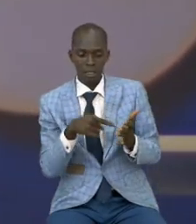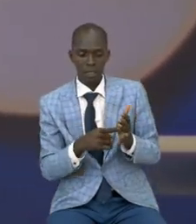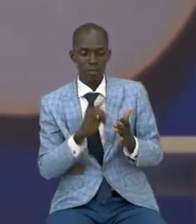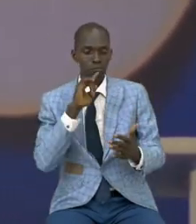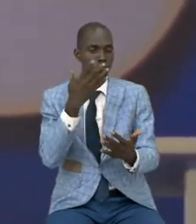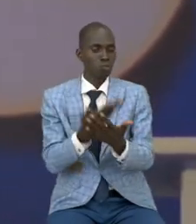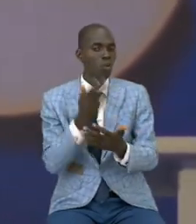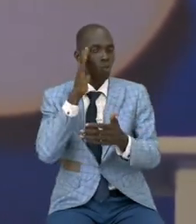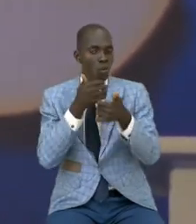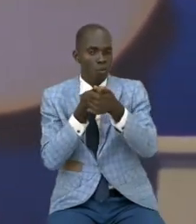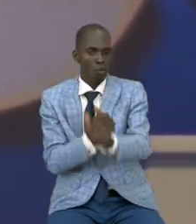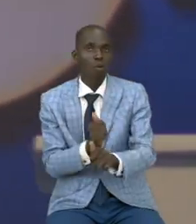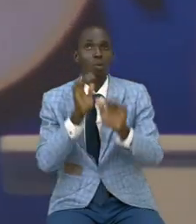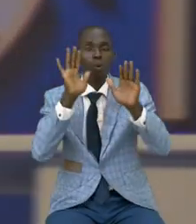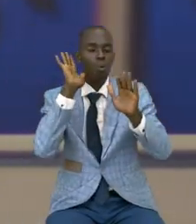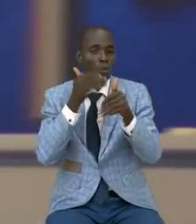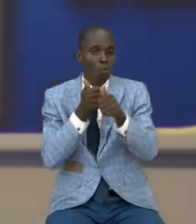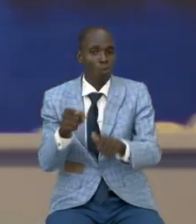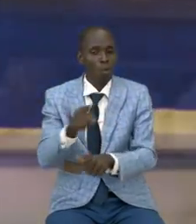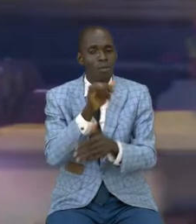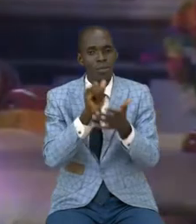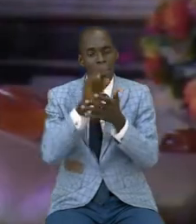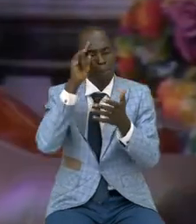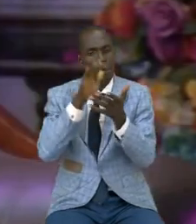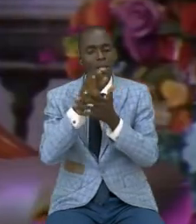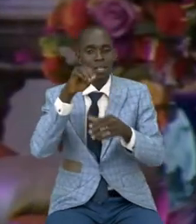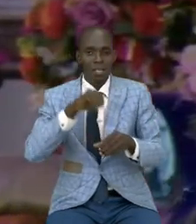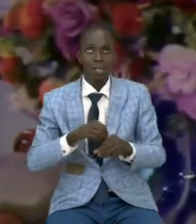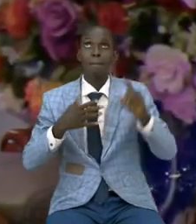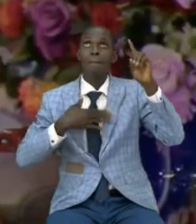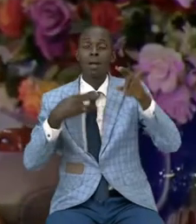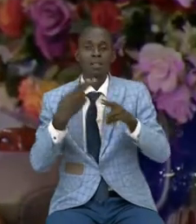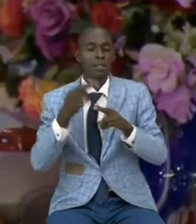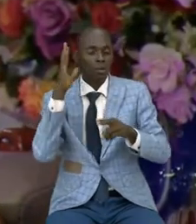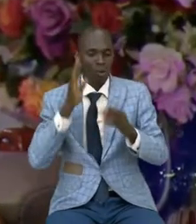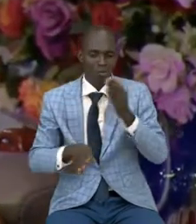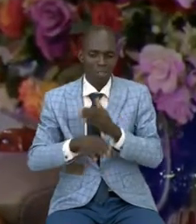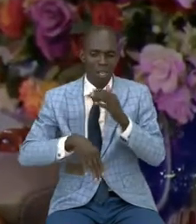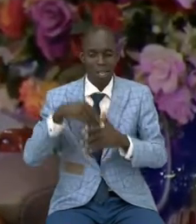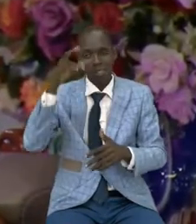that believe in my name they cast out devils and if they laid their hands on the seat they